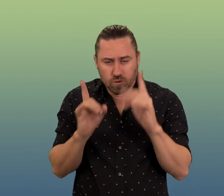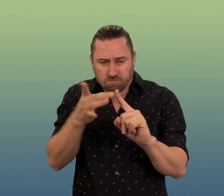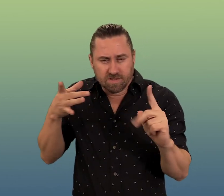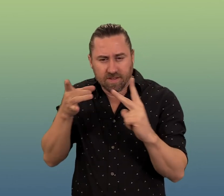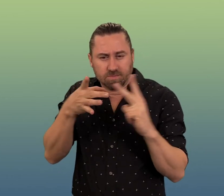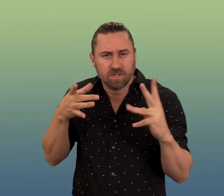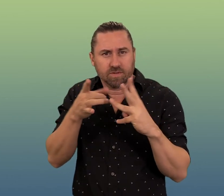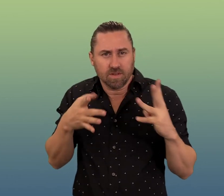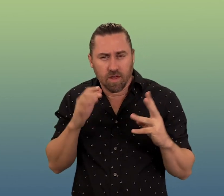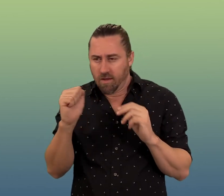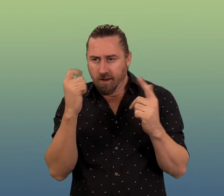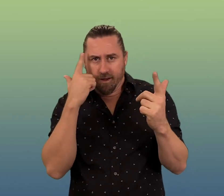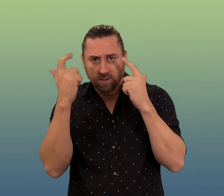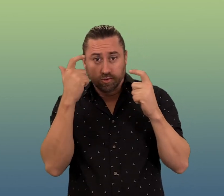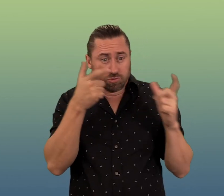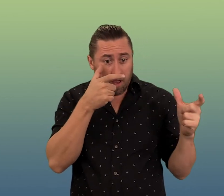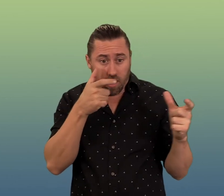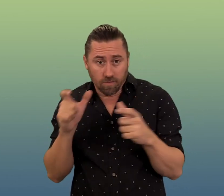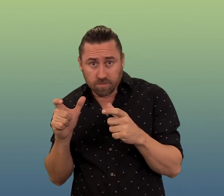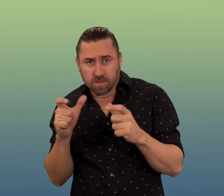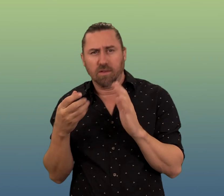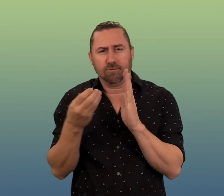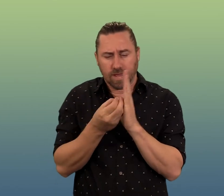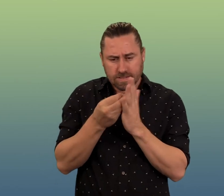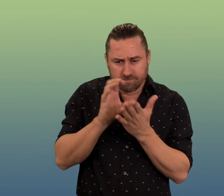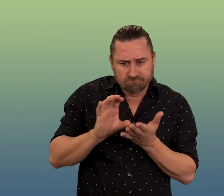which describe the initiatives, governance and funding